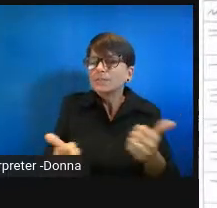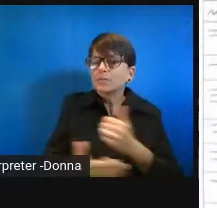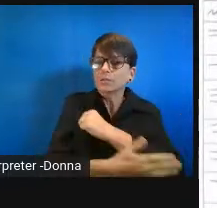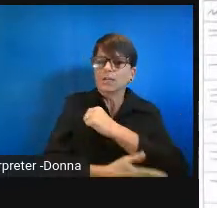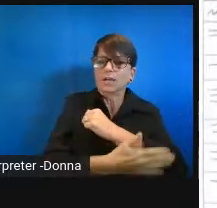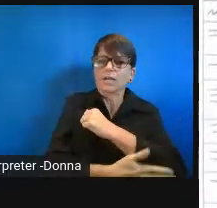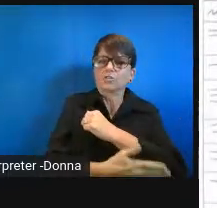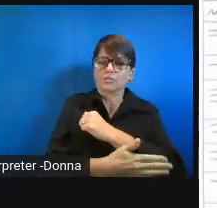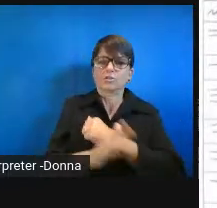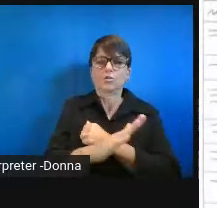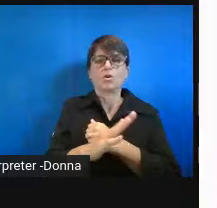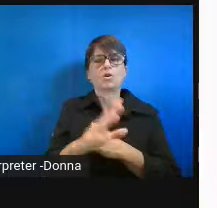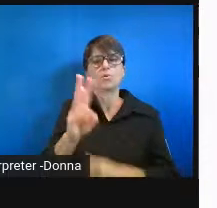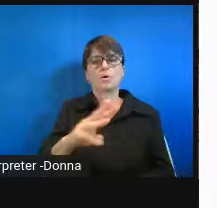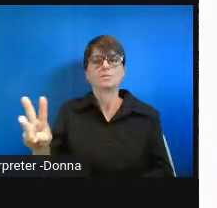that says it is mandatory to public institutions .